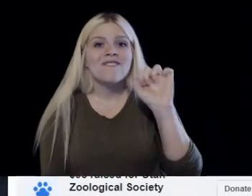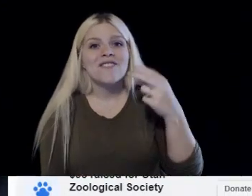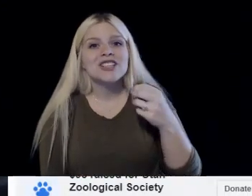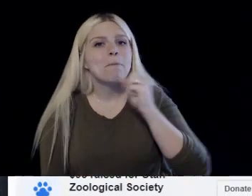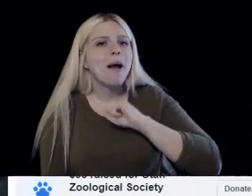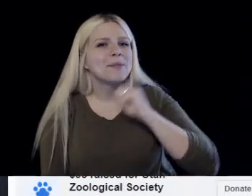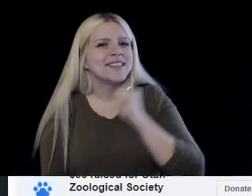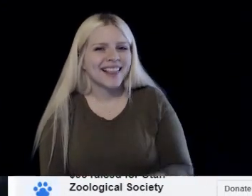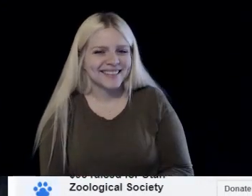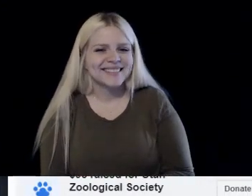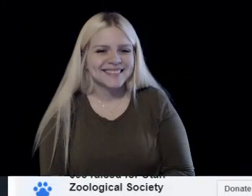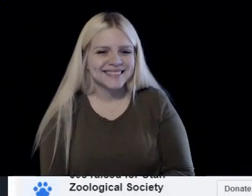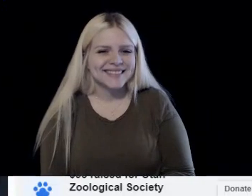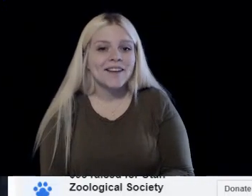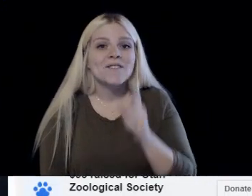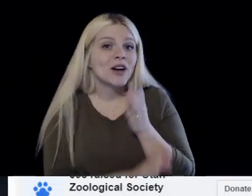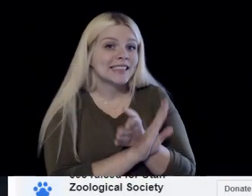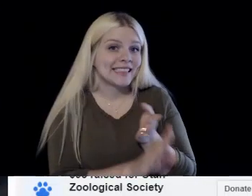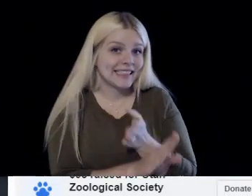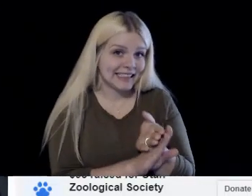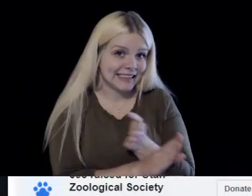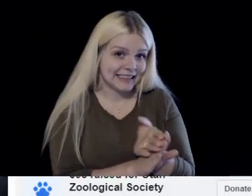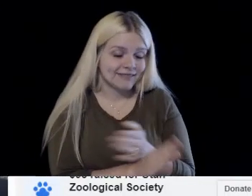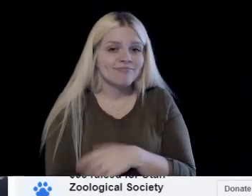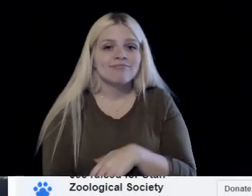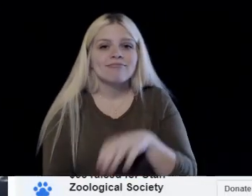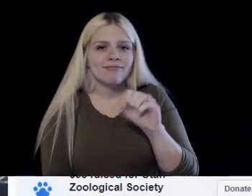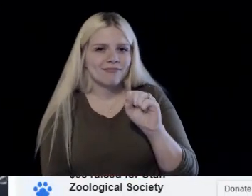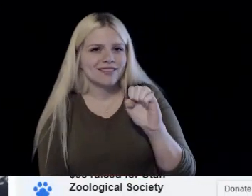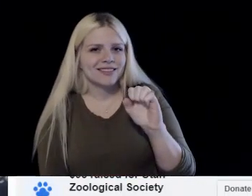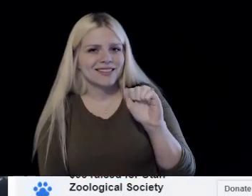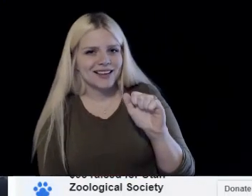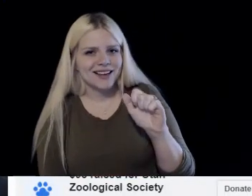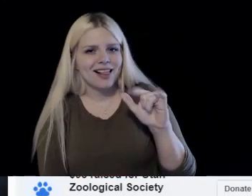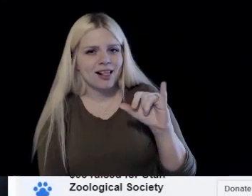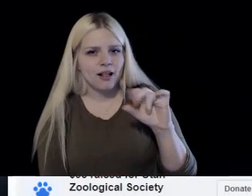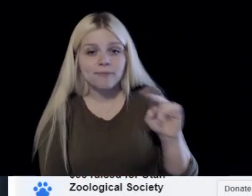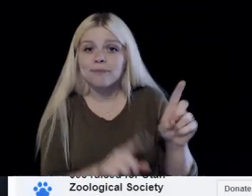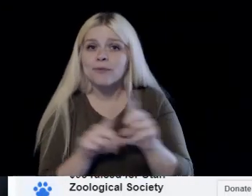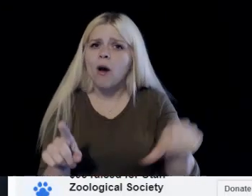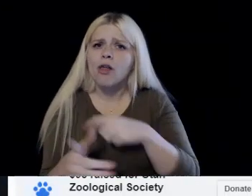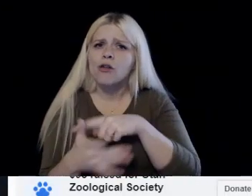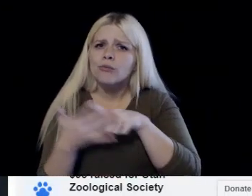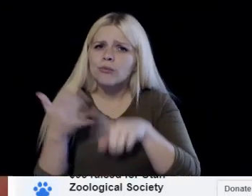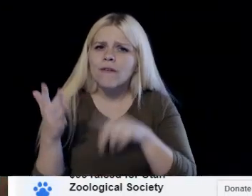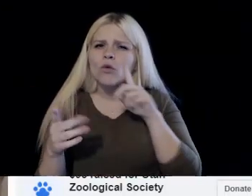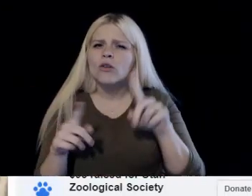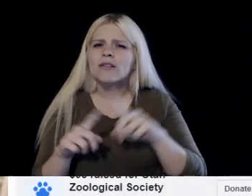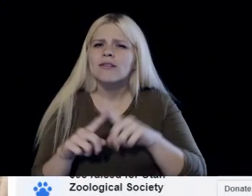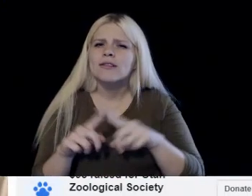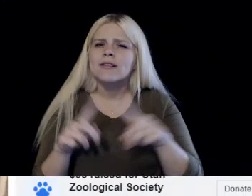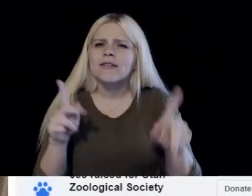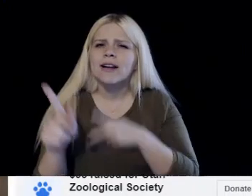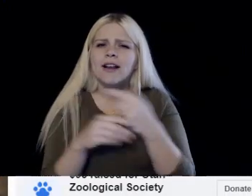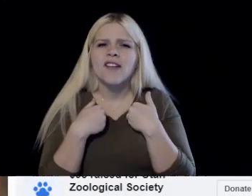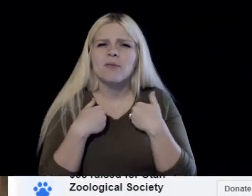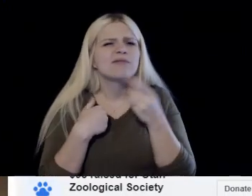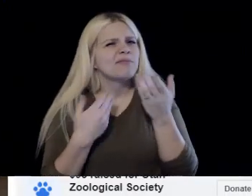seals and sea lions, and we're gonna make some other treats that will be used for other animals. Which will be more like what you might make at home if you're going to make something